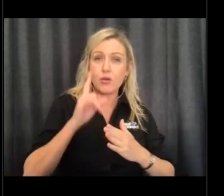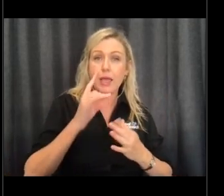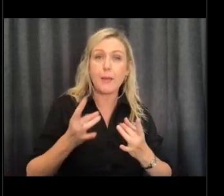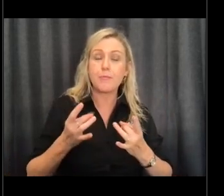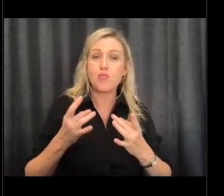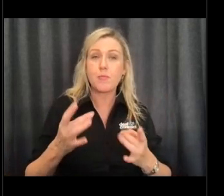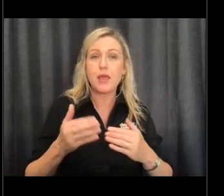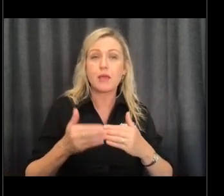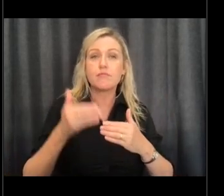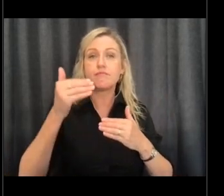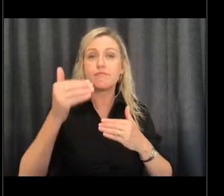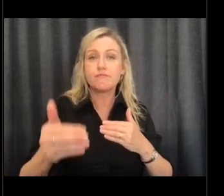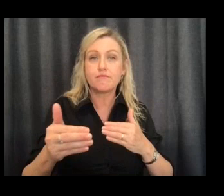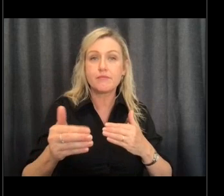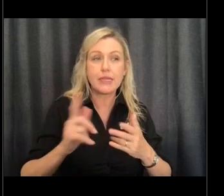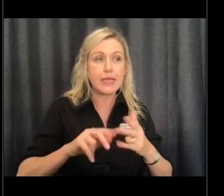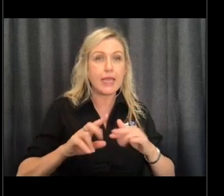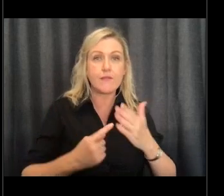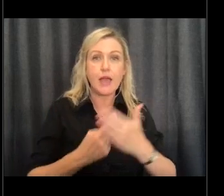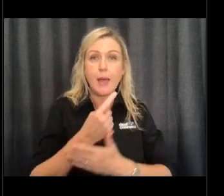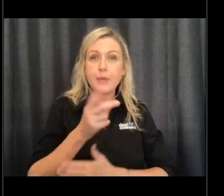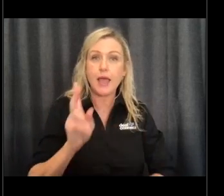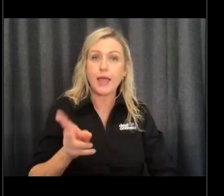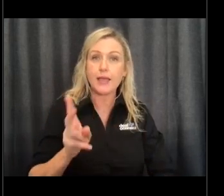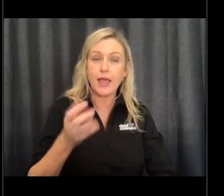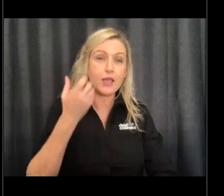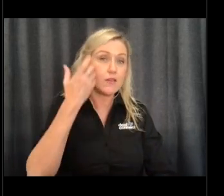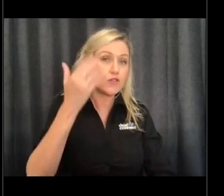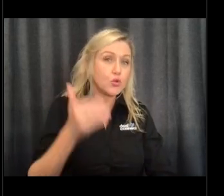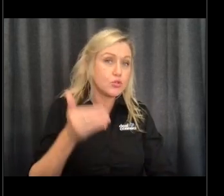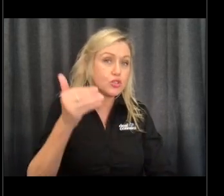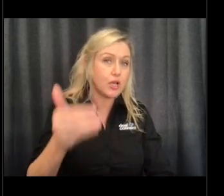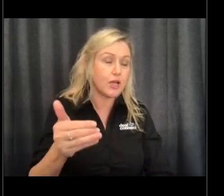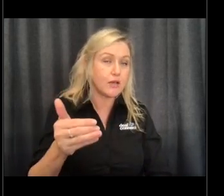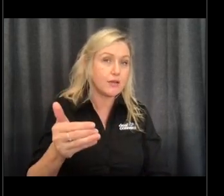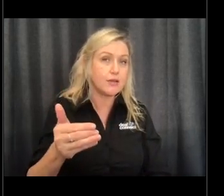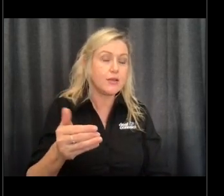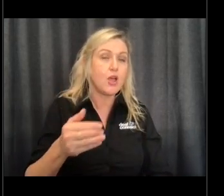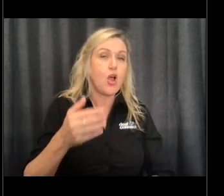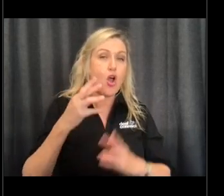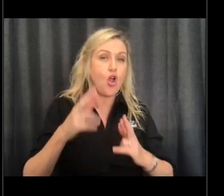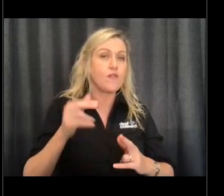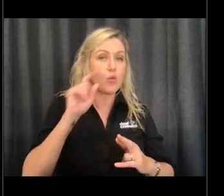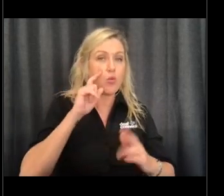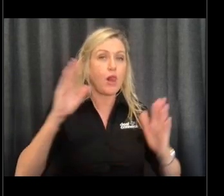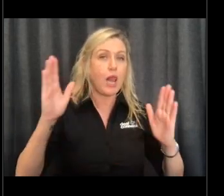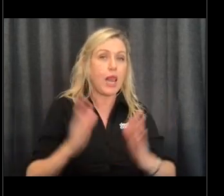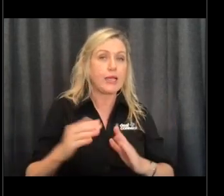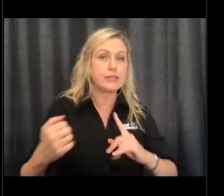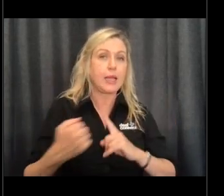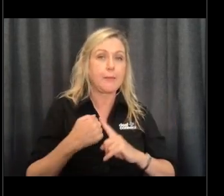mean, if it happens to me again the impact isn't as great. Thank you, Paul.